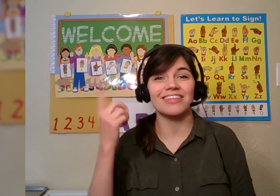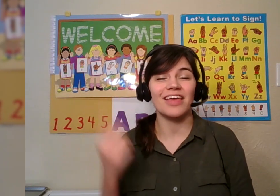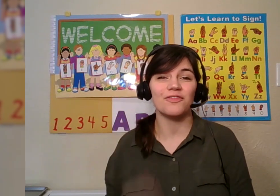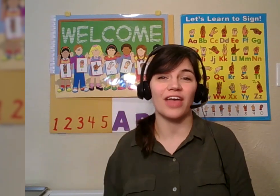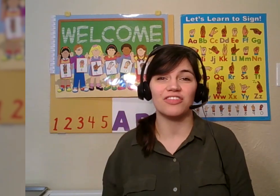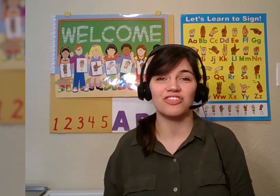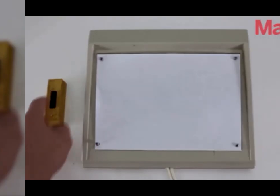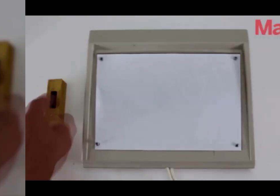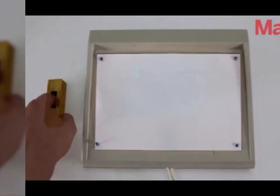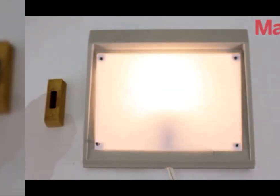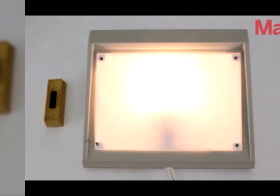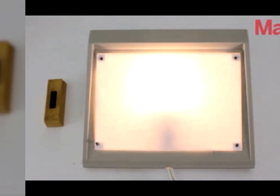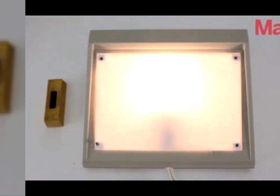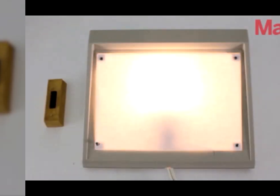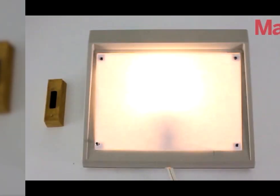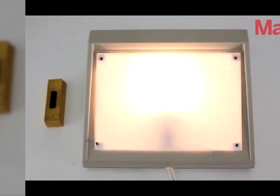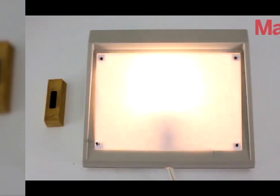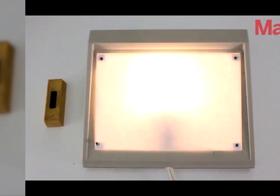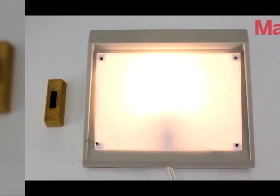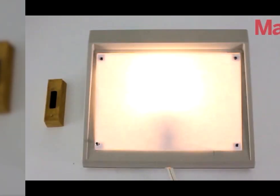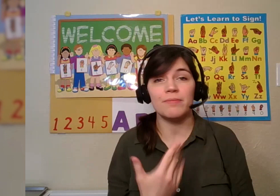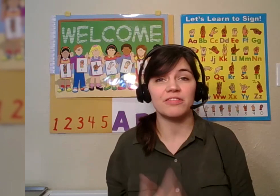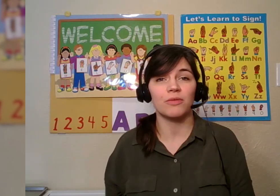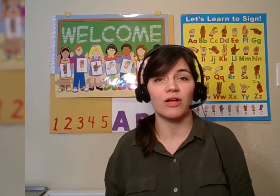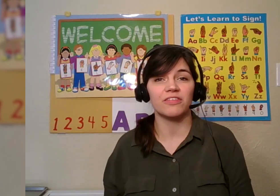light flash. The light might be over the door or it might be somewhere else in